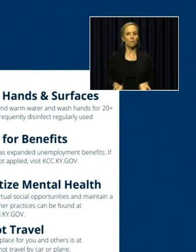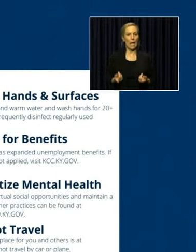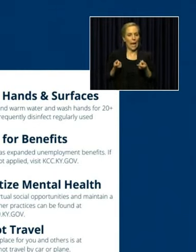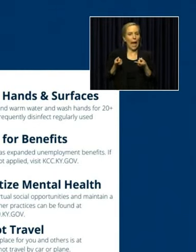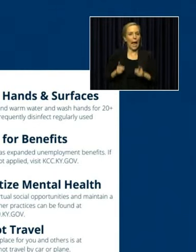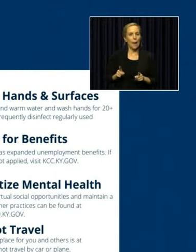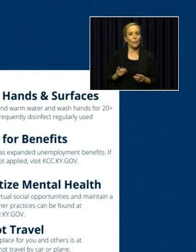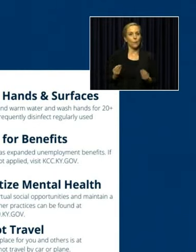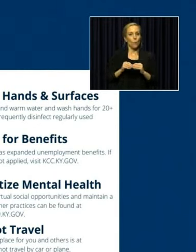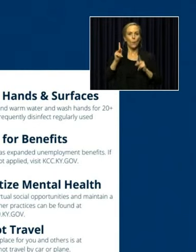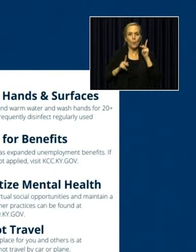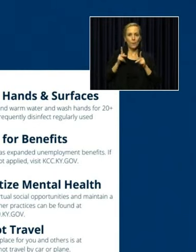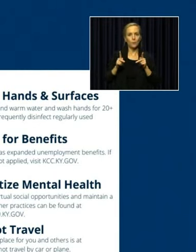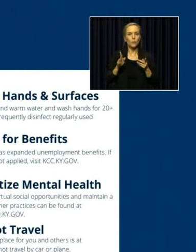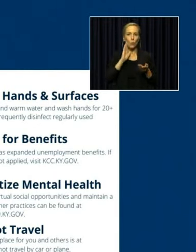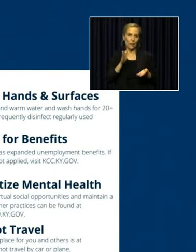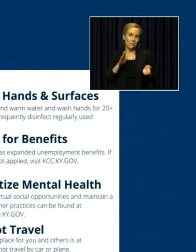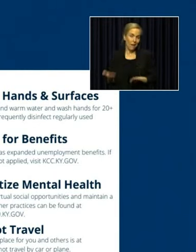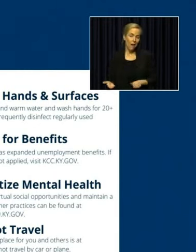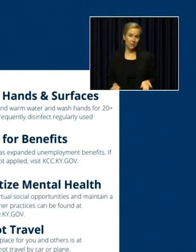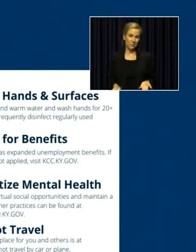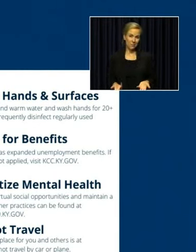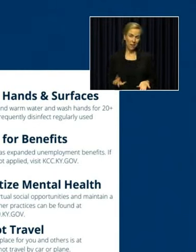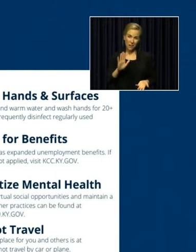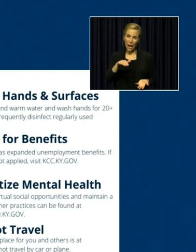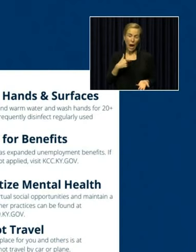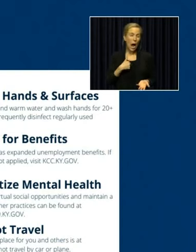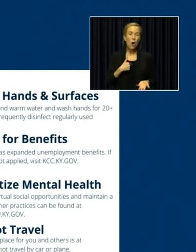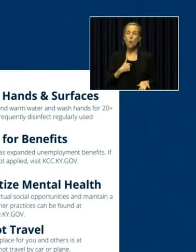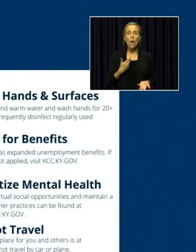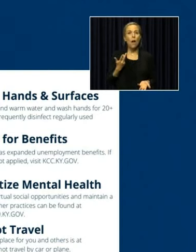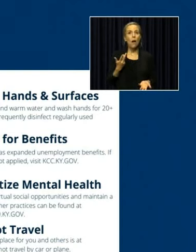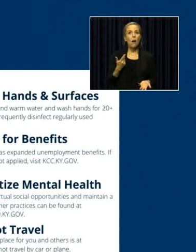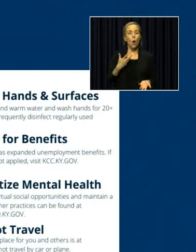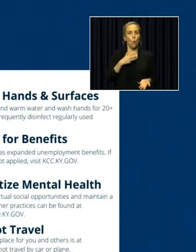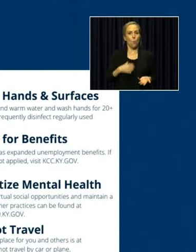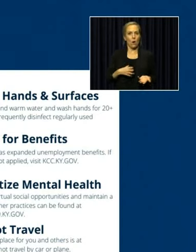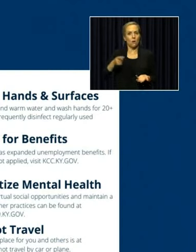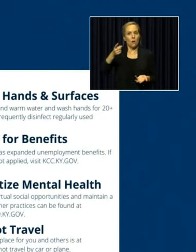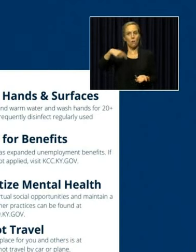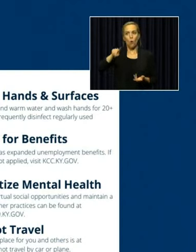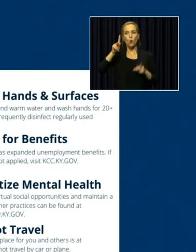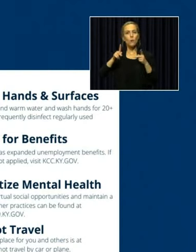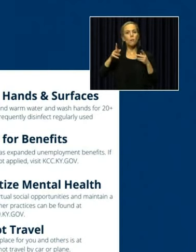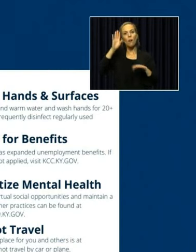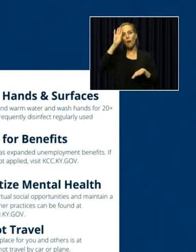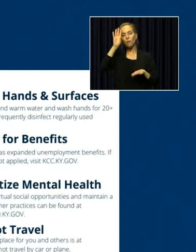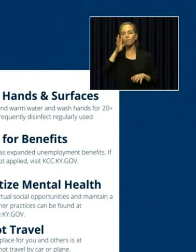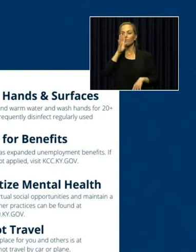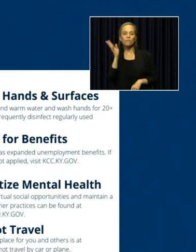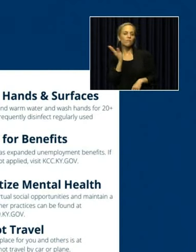THAT AS HALLS ALWAYS IS THE NUMBER NUMBER ONE SOURCE FOR INFORMATION ON OUR POSITIVE